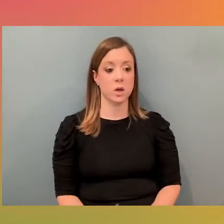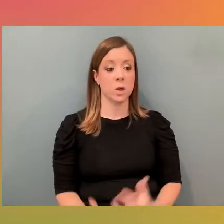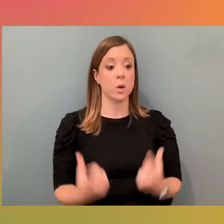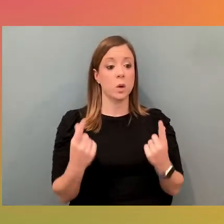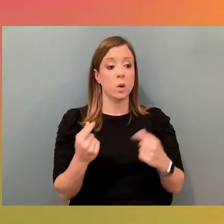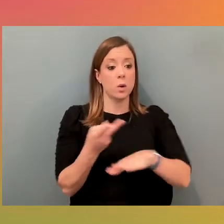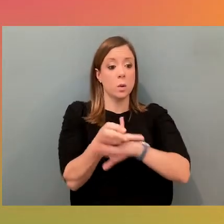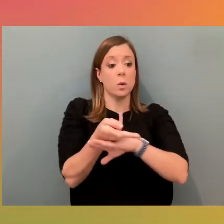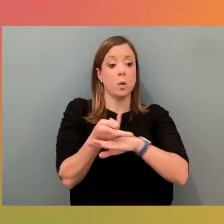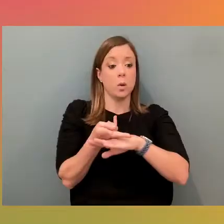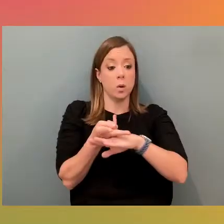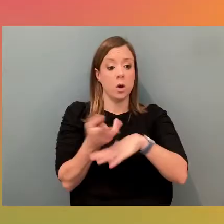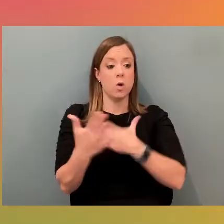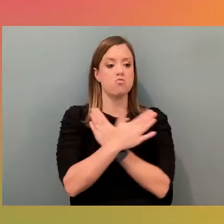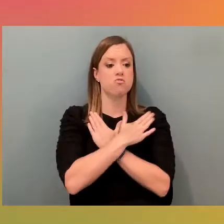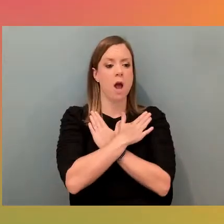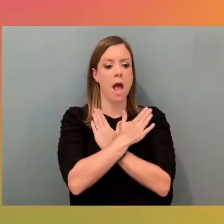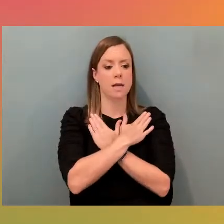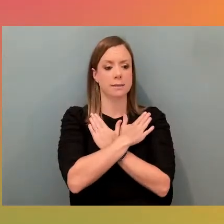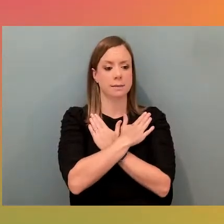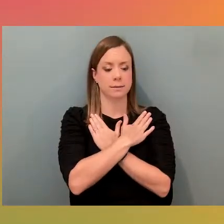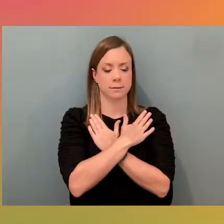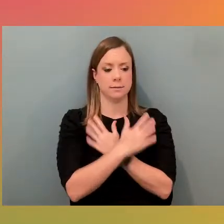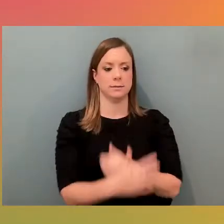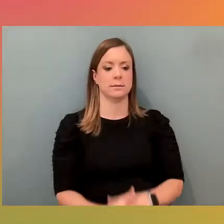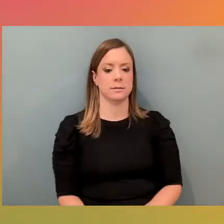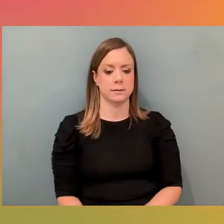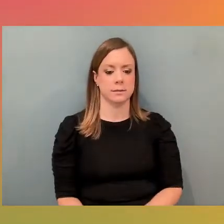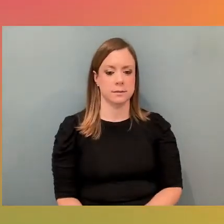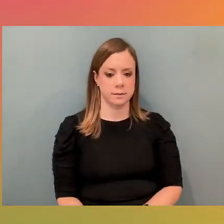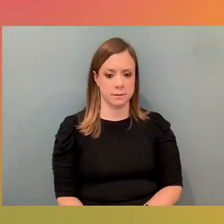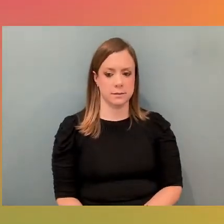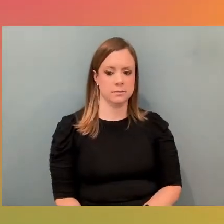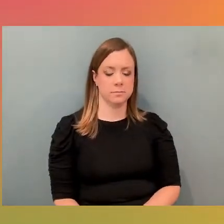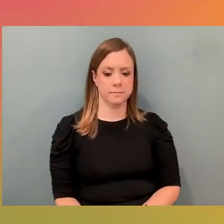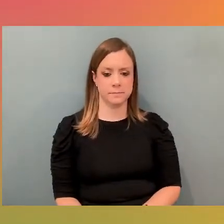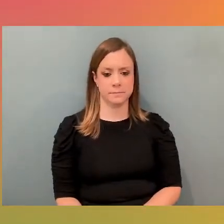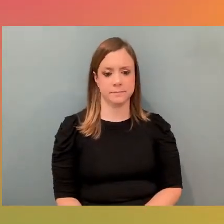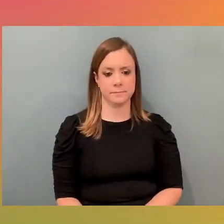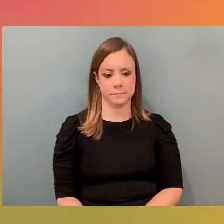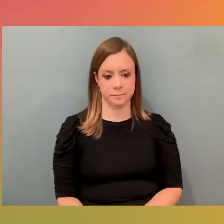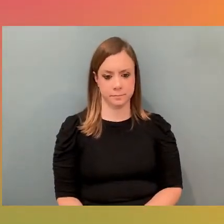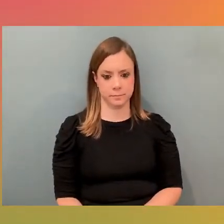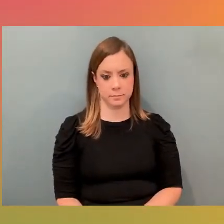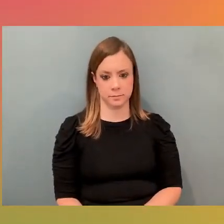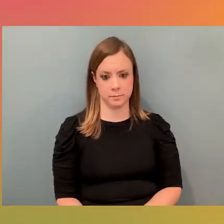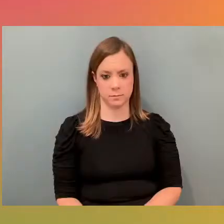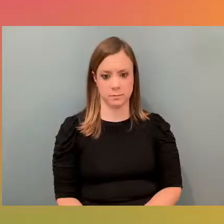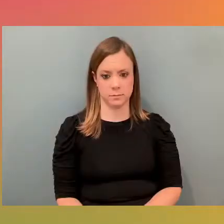I AM GOING TO GRAB MINE.